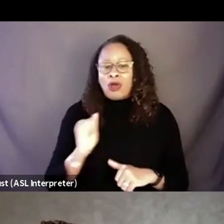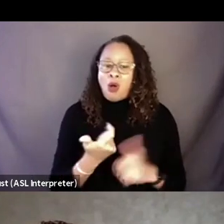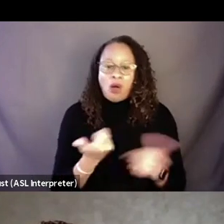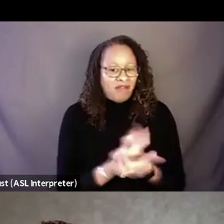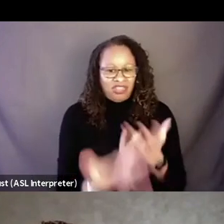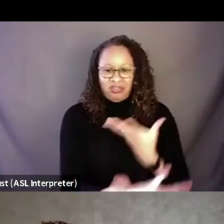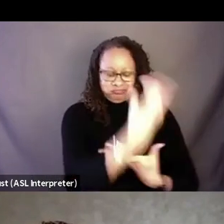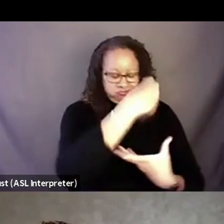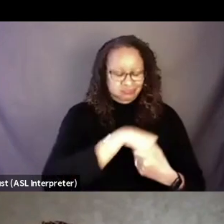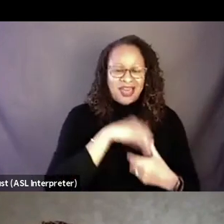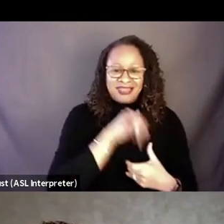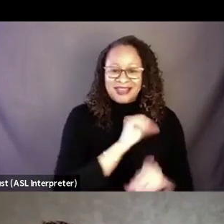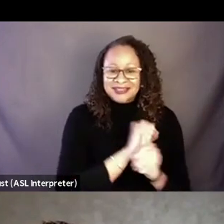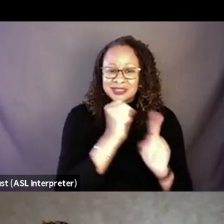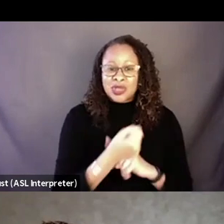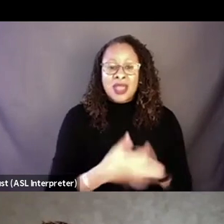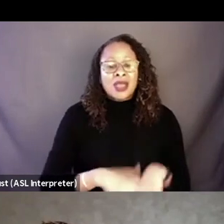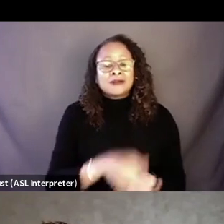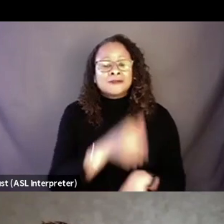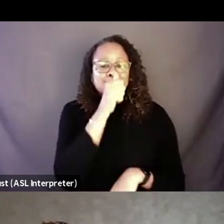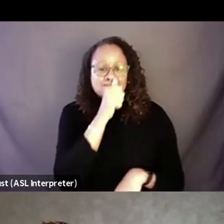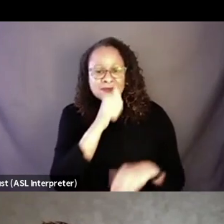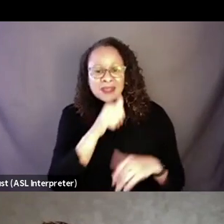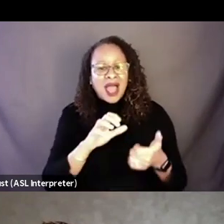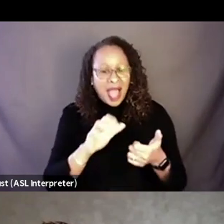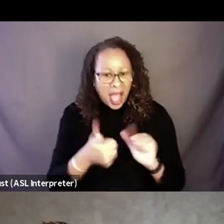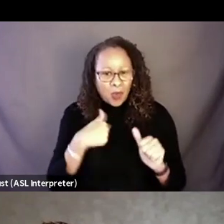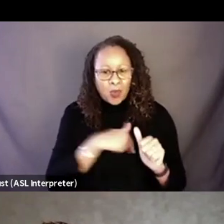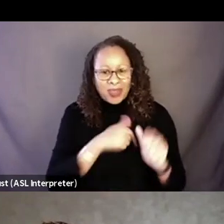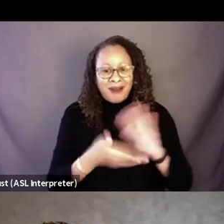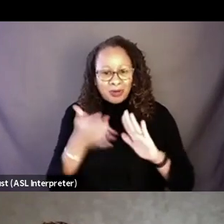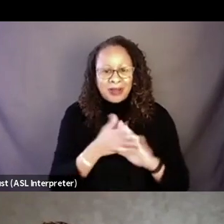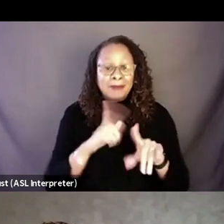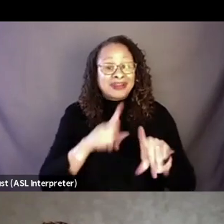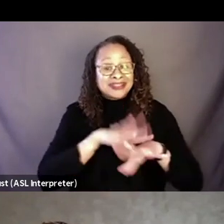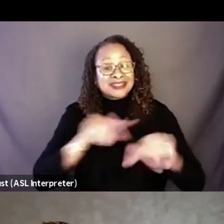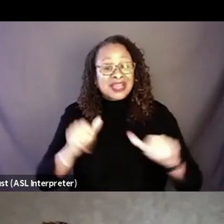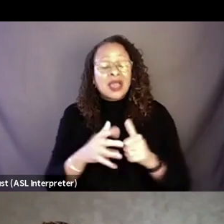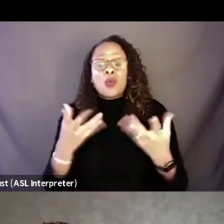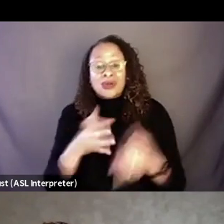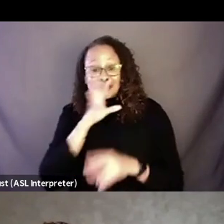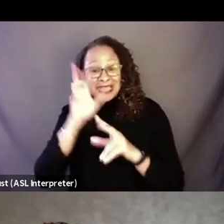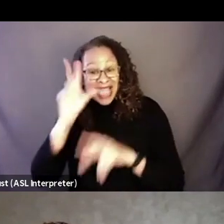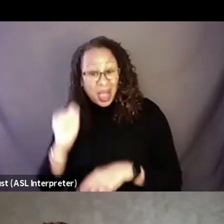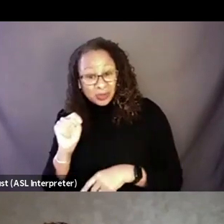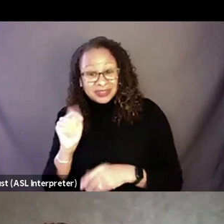We're kind of secretive in kind of how we operate. but at the same time, we kind of want to speak out and tell what we're feeling like.